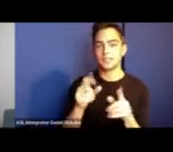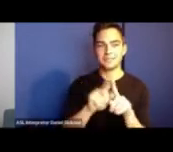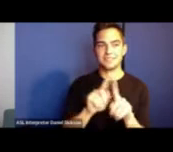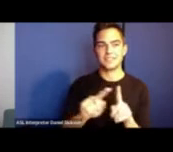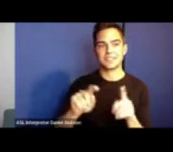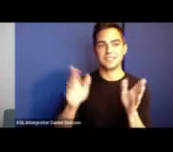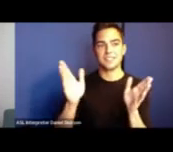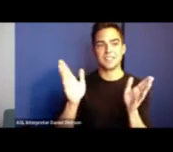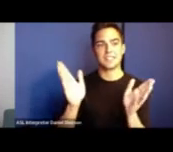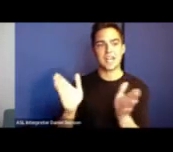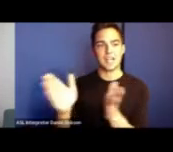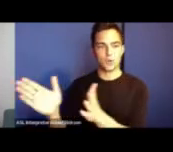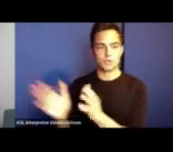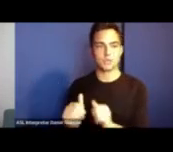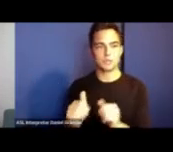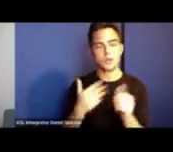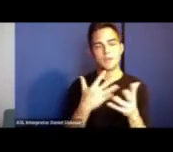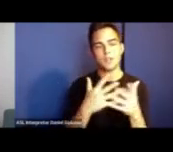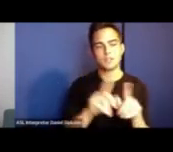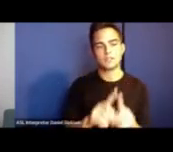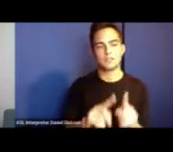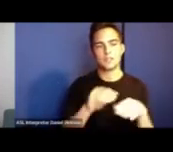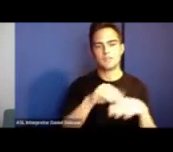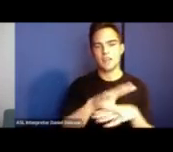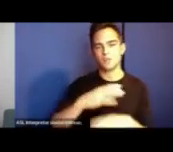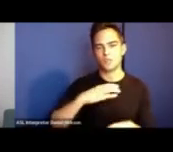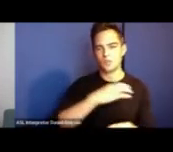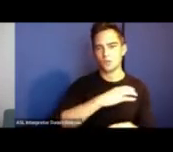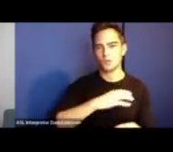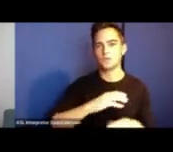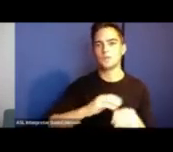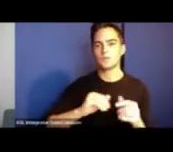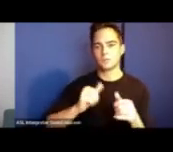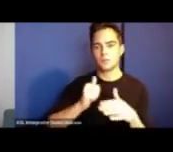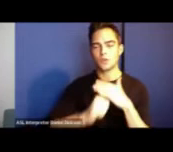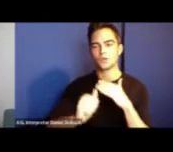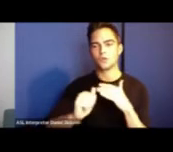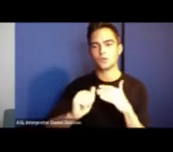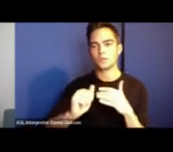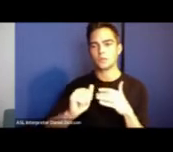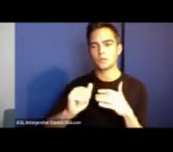We had a number of advisory councils that under Jay use that